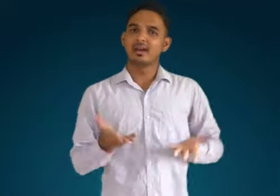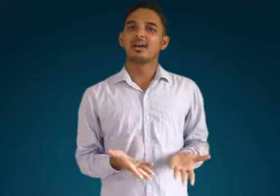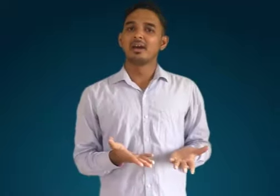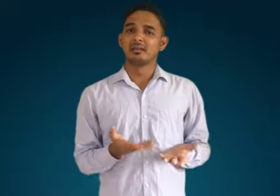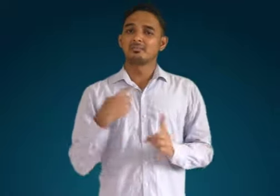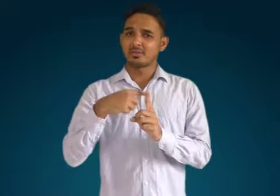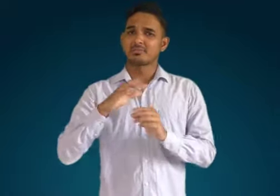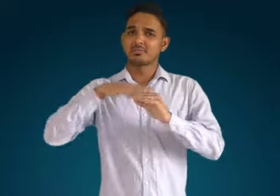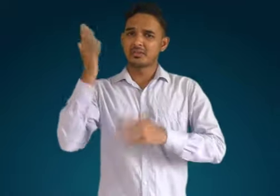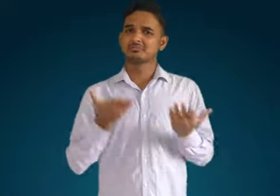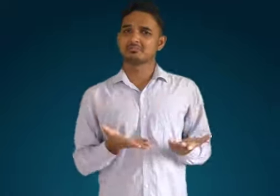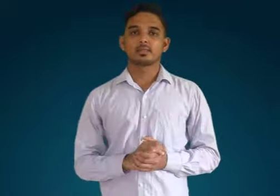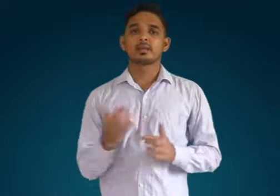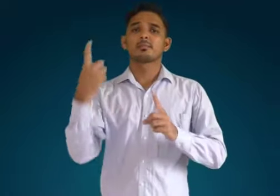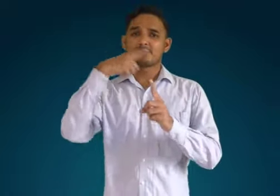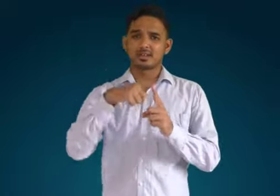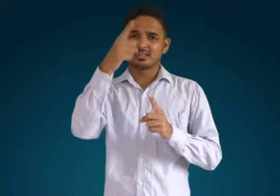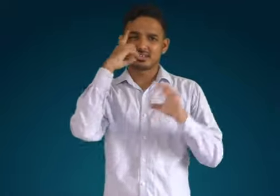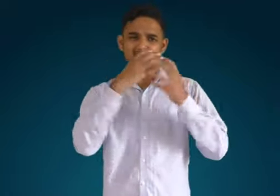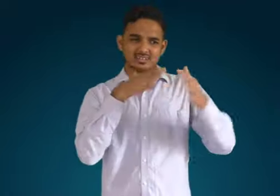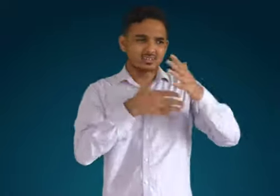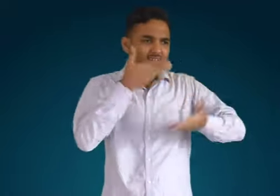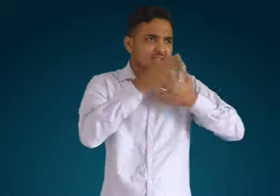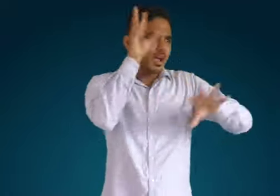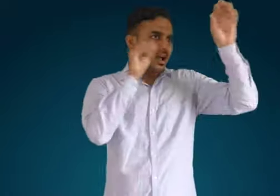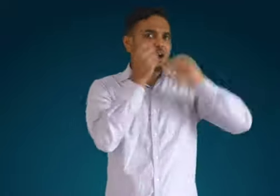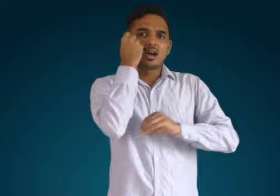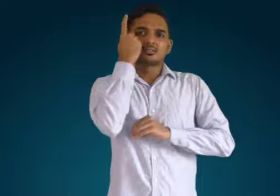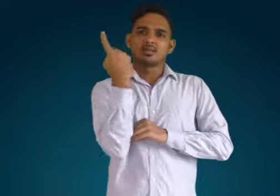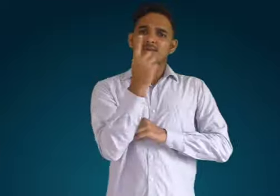the various learning needs as well as the unique interests of every child